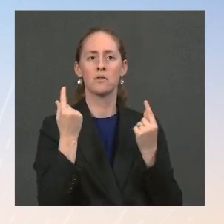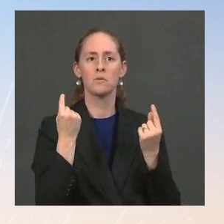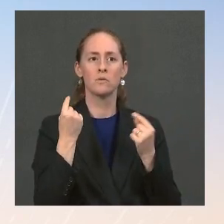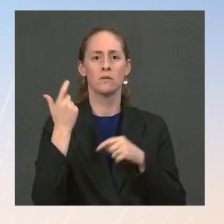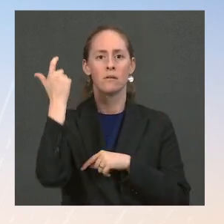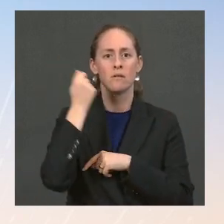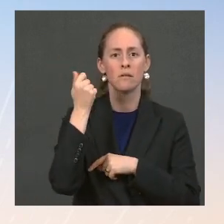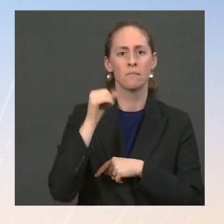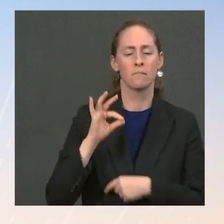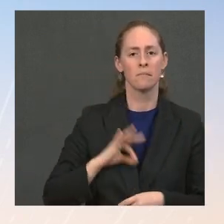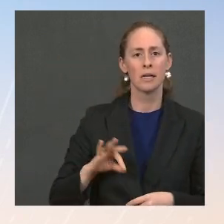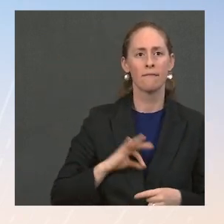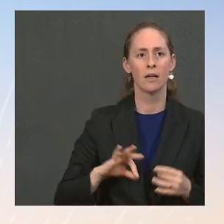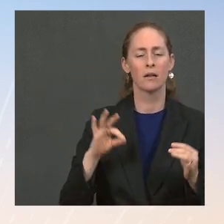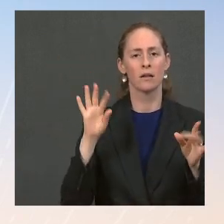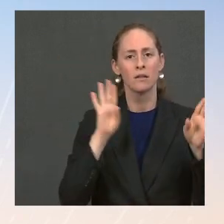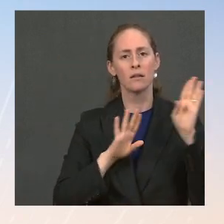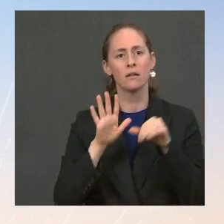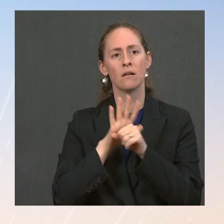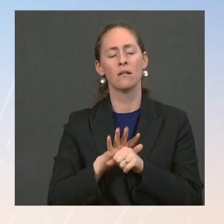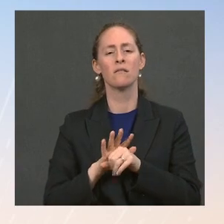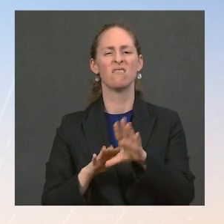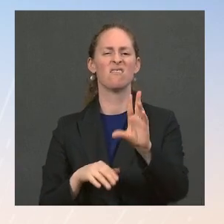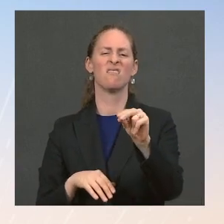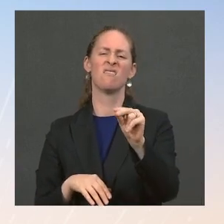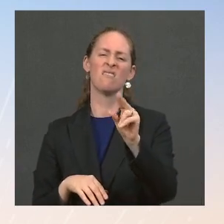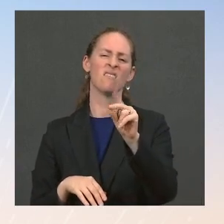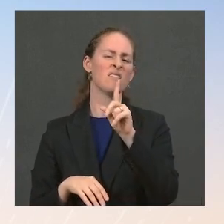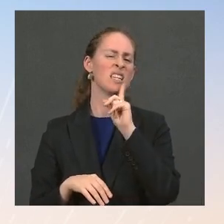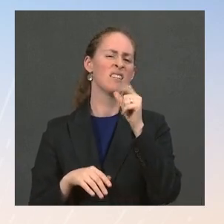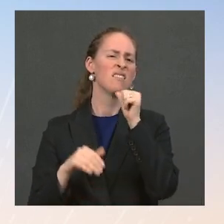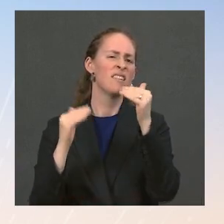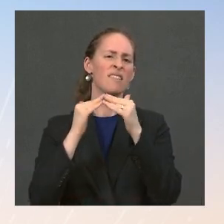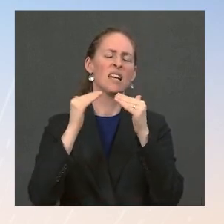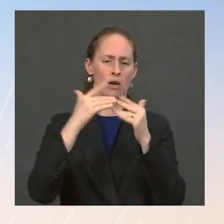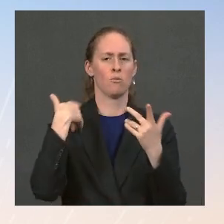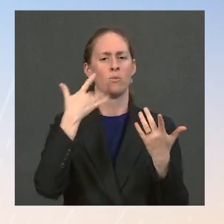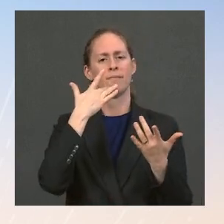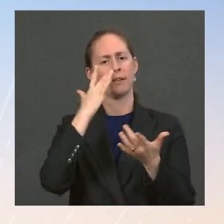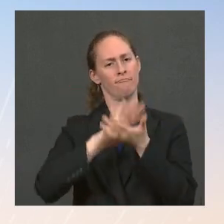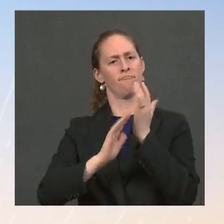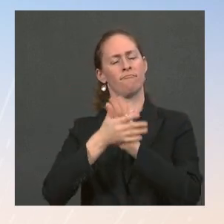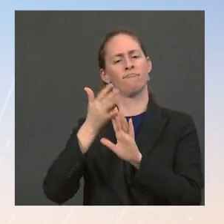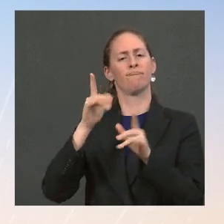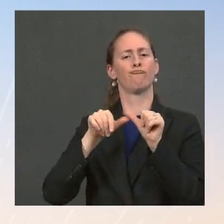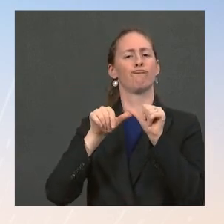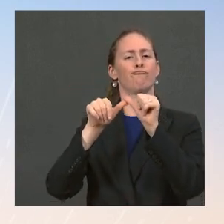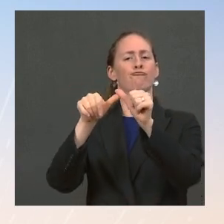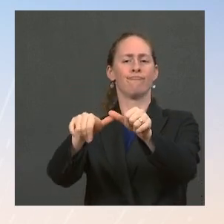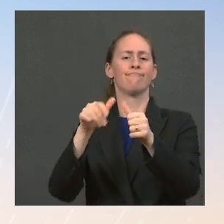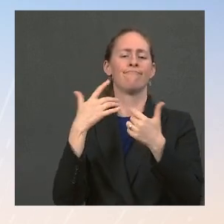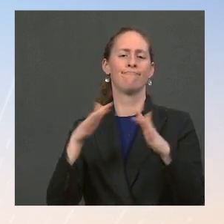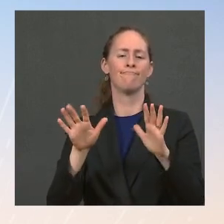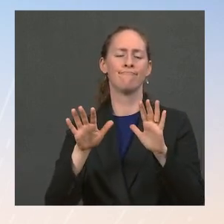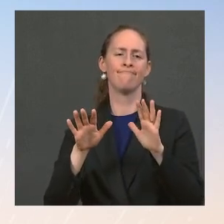So, we would like to have a longer-term solution; there's no question. While it took us some time to get there, through a little blood, sweat, and tears --